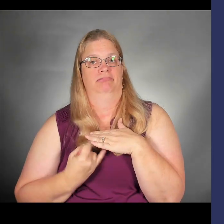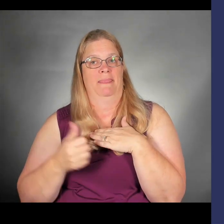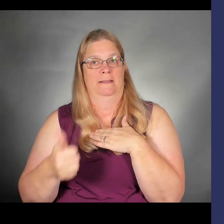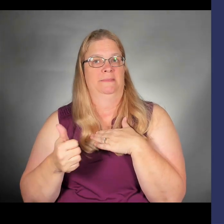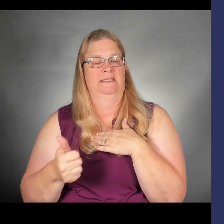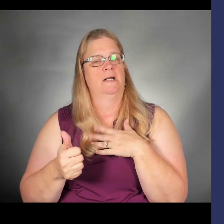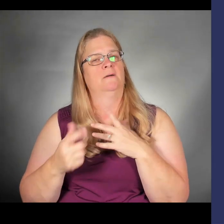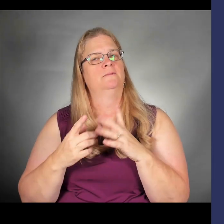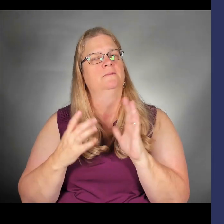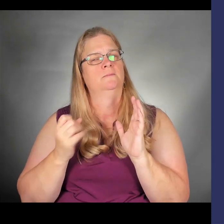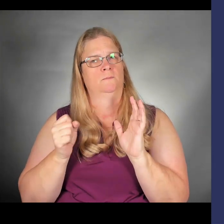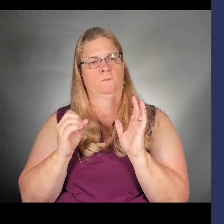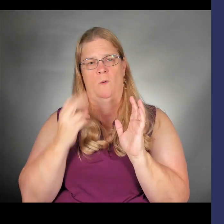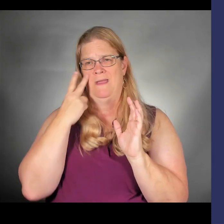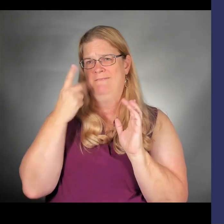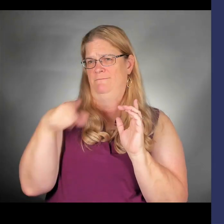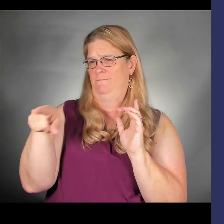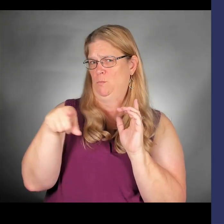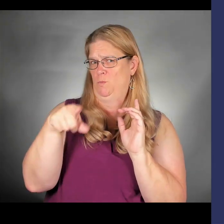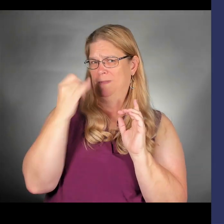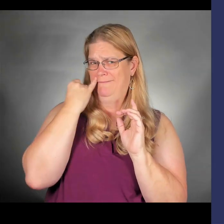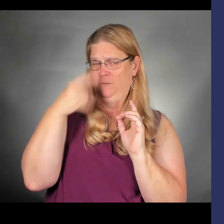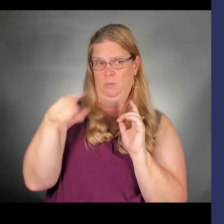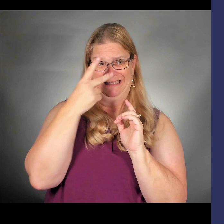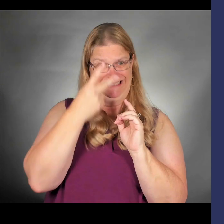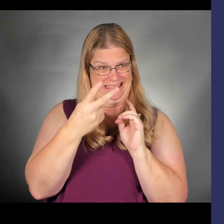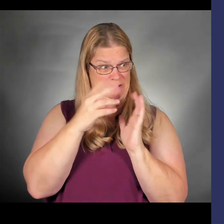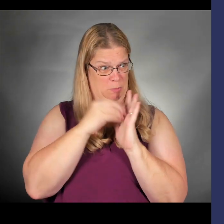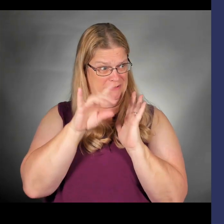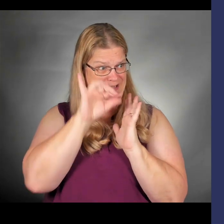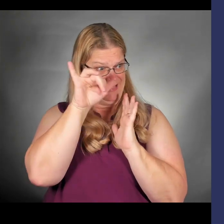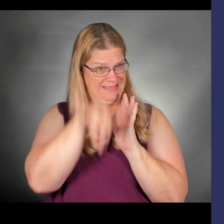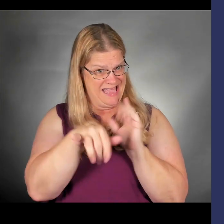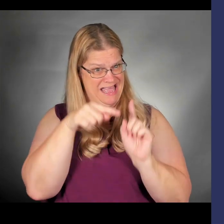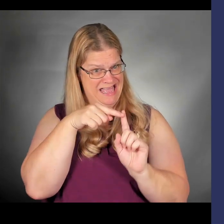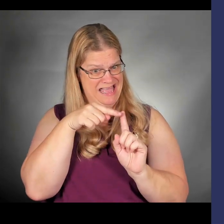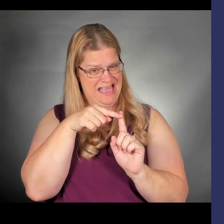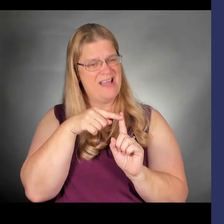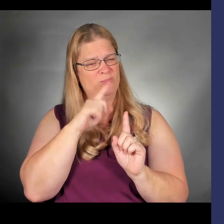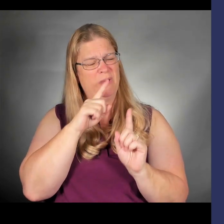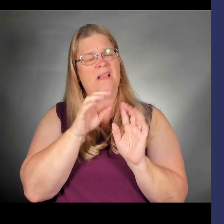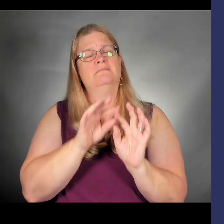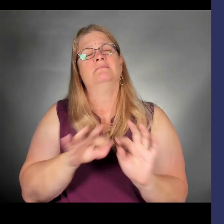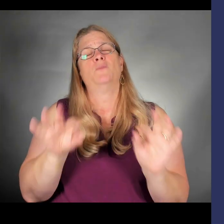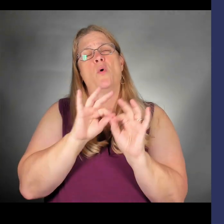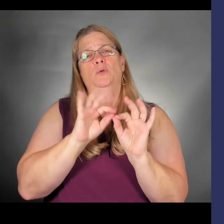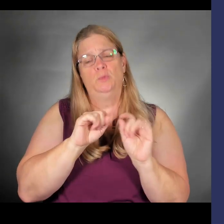class activities and are isolated. If you see students like that,